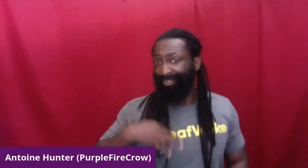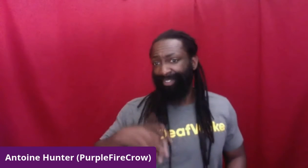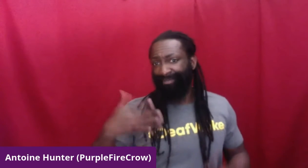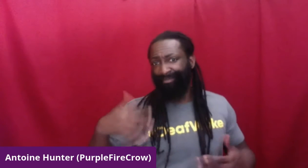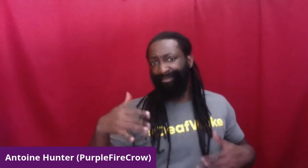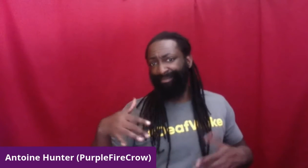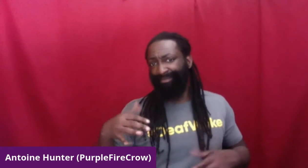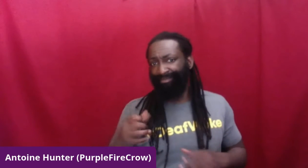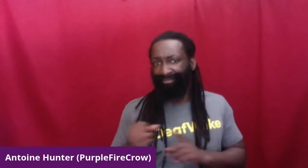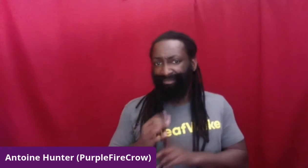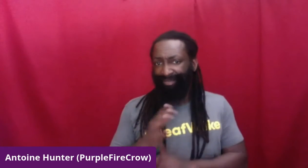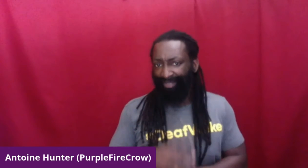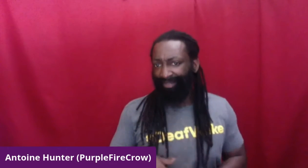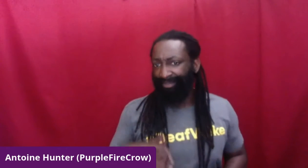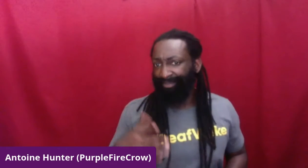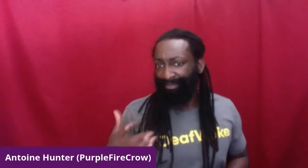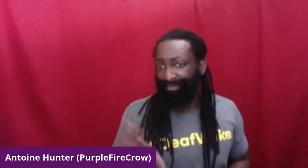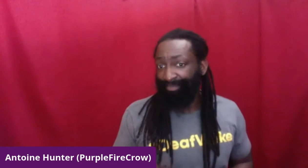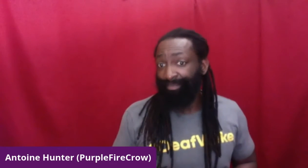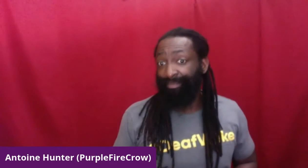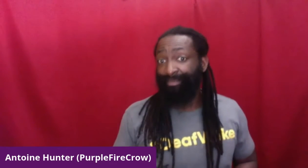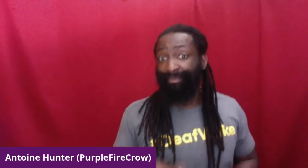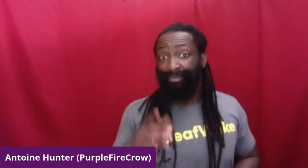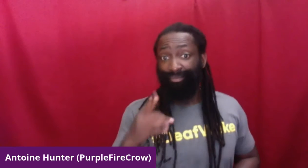She's been deaf at the age of two.